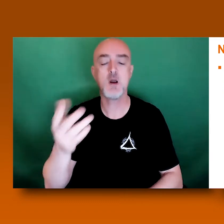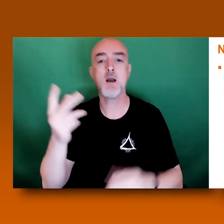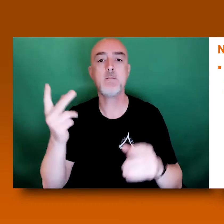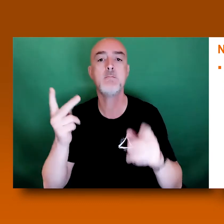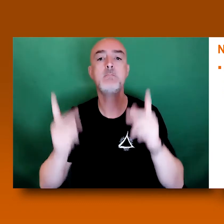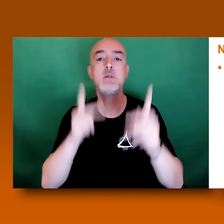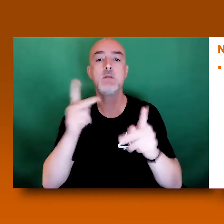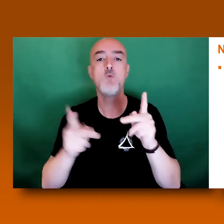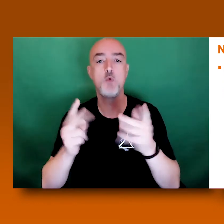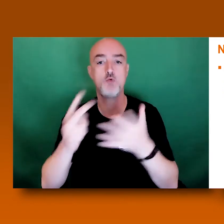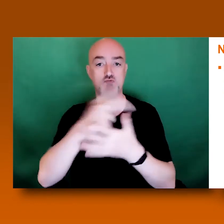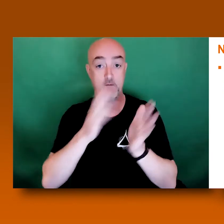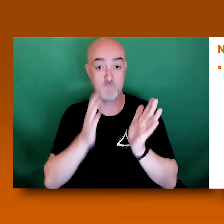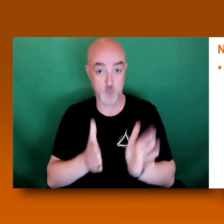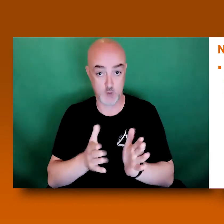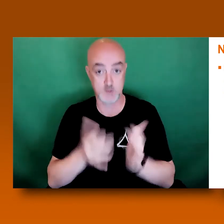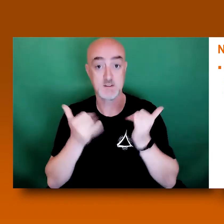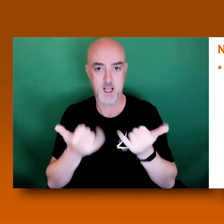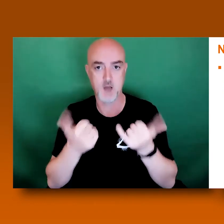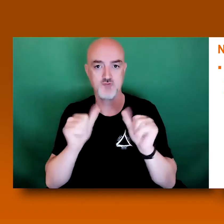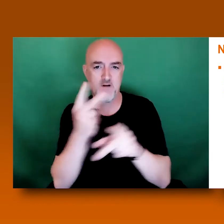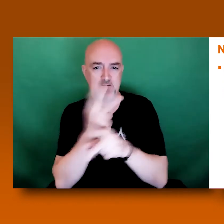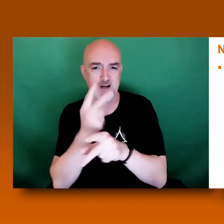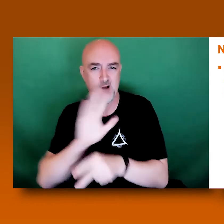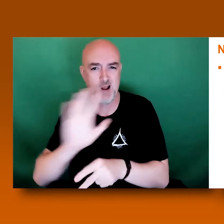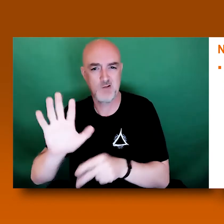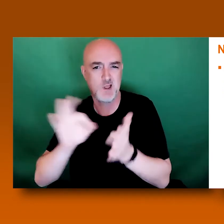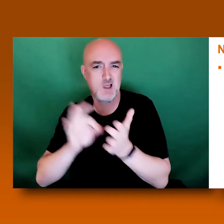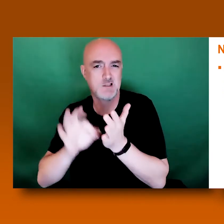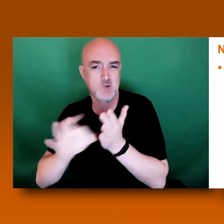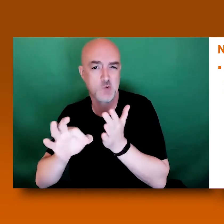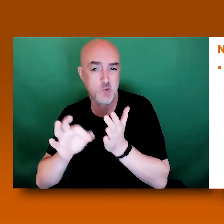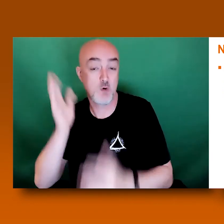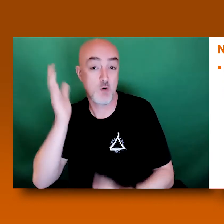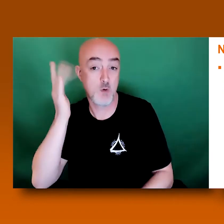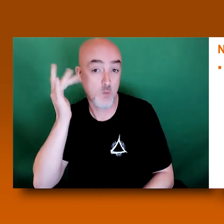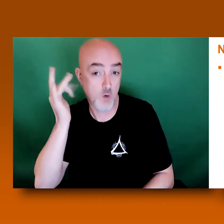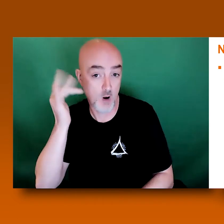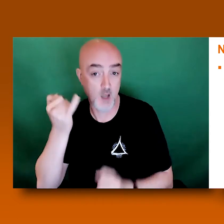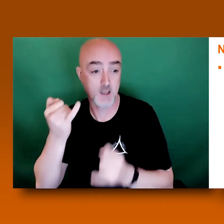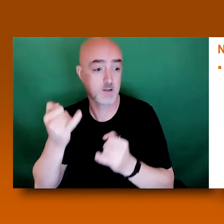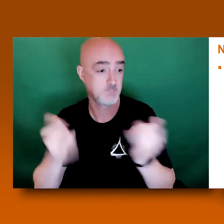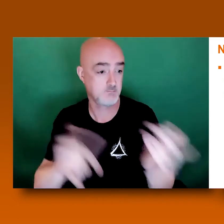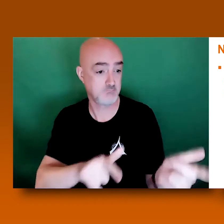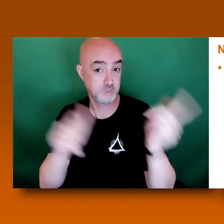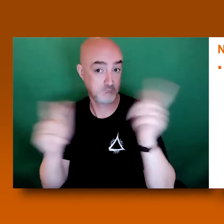to speak to express them. If we go to the next slide, we can talk about how the score is figured out.